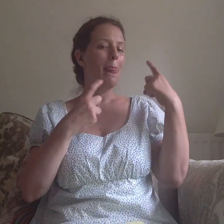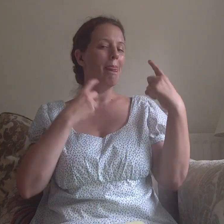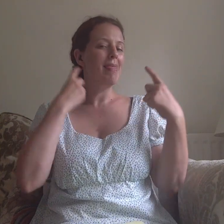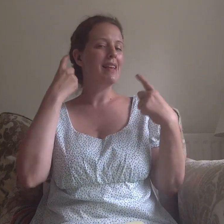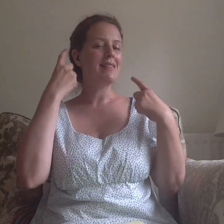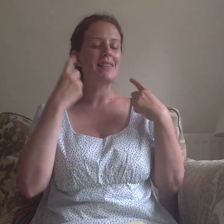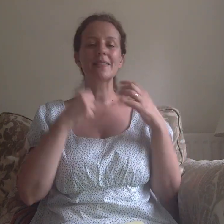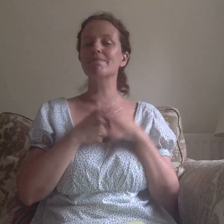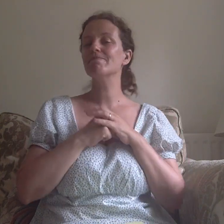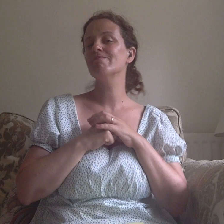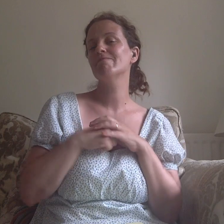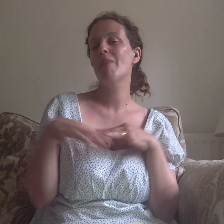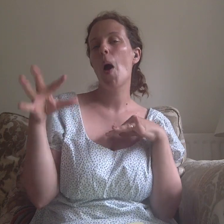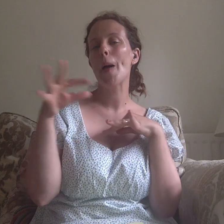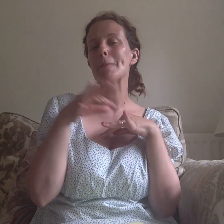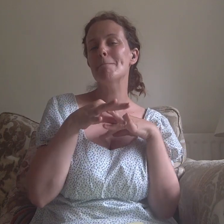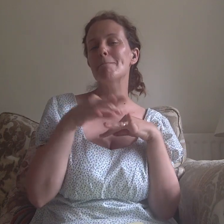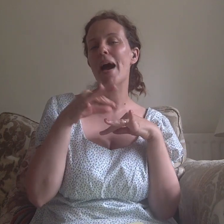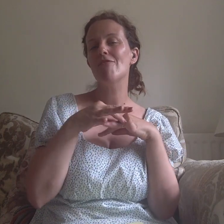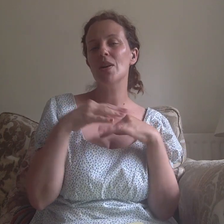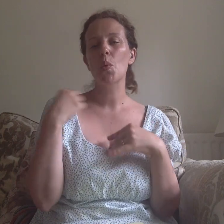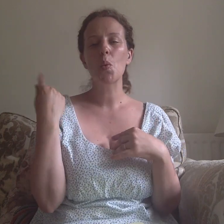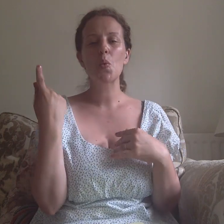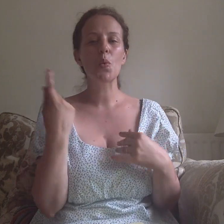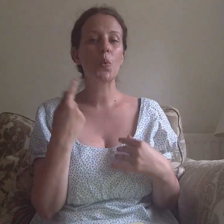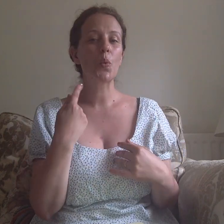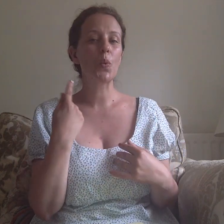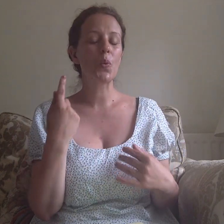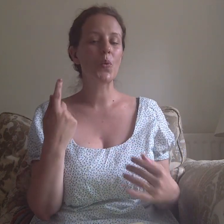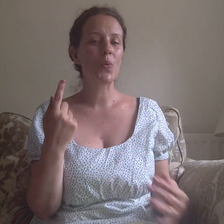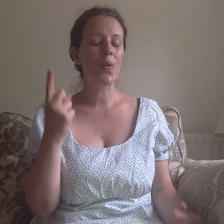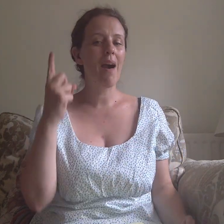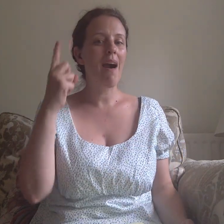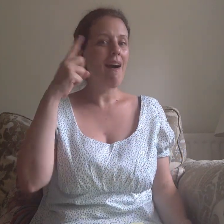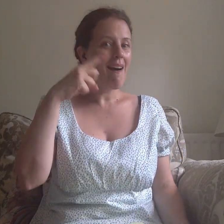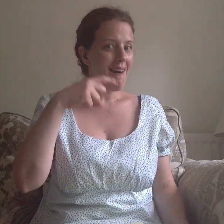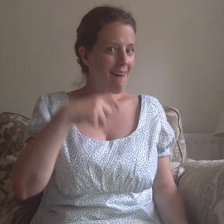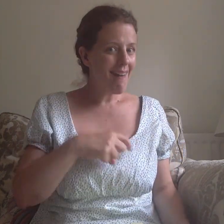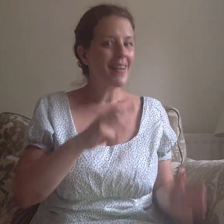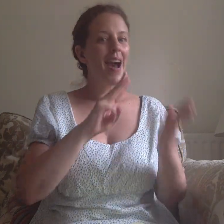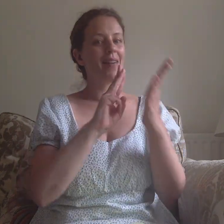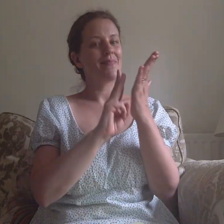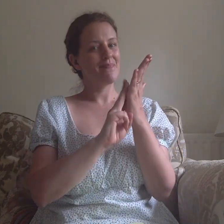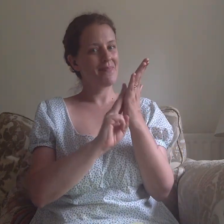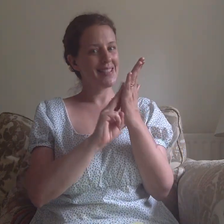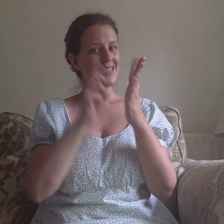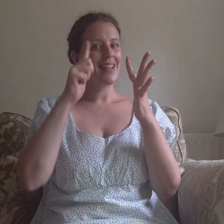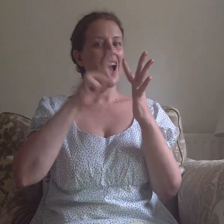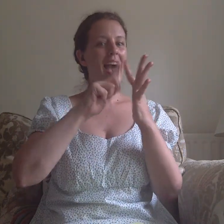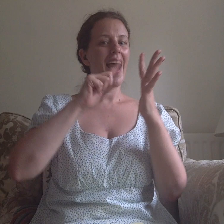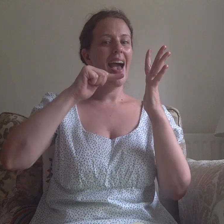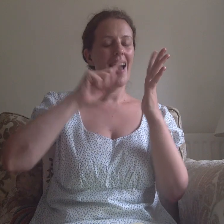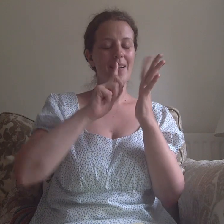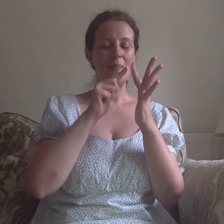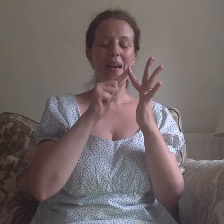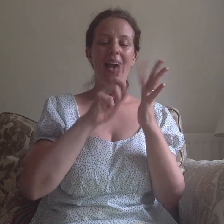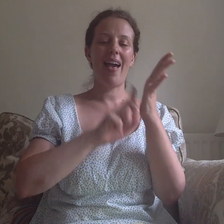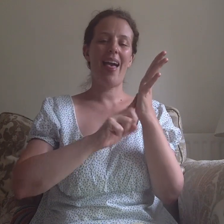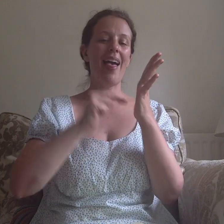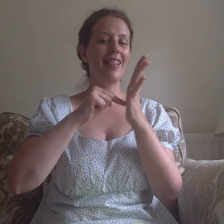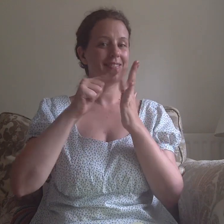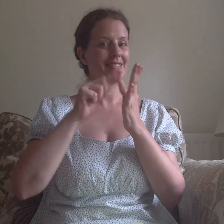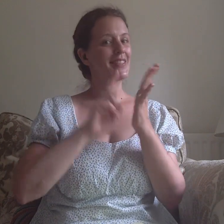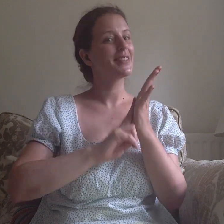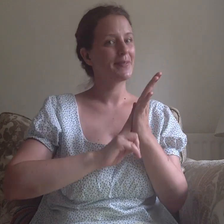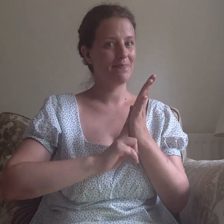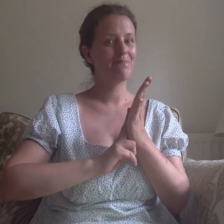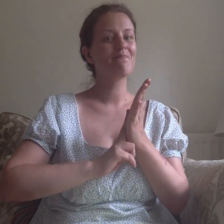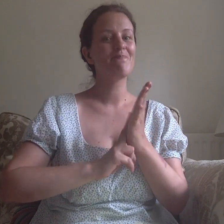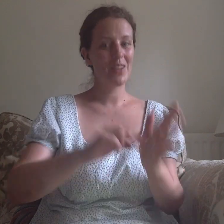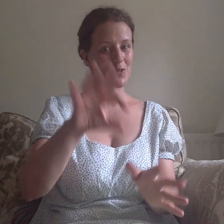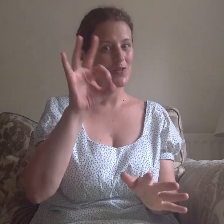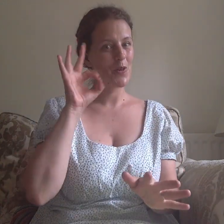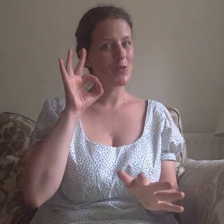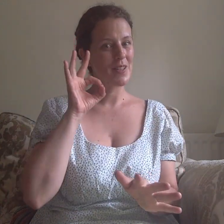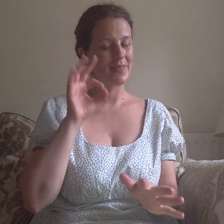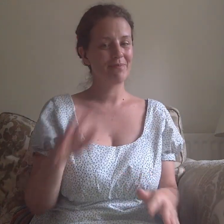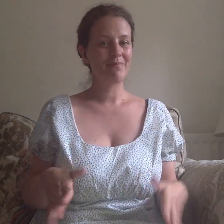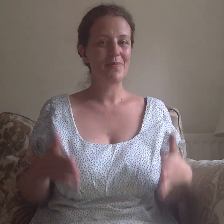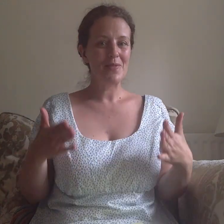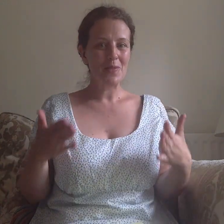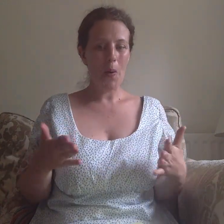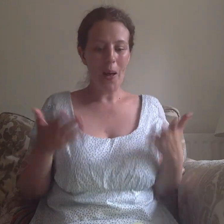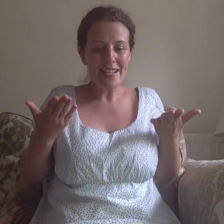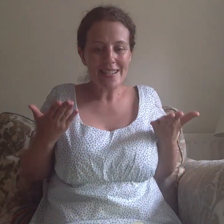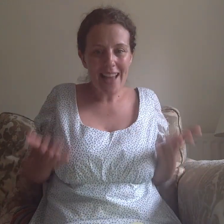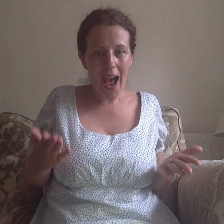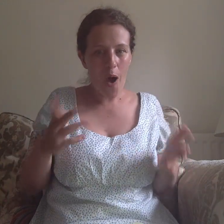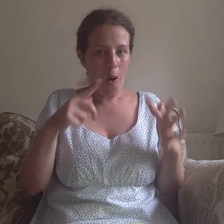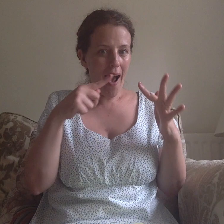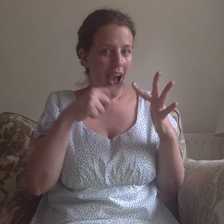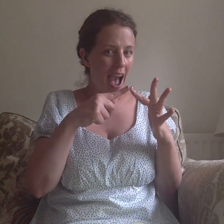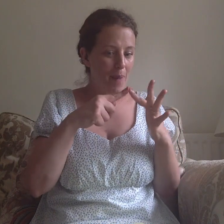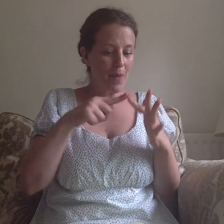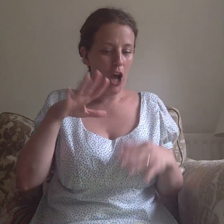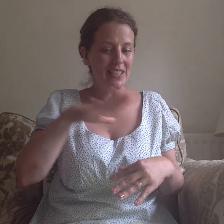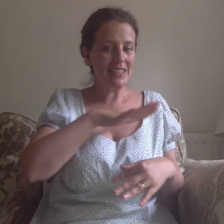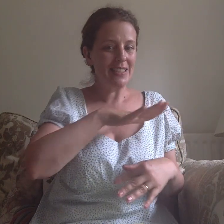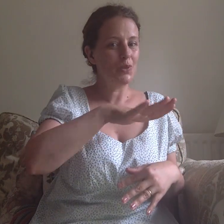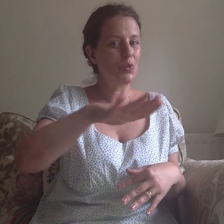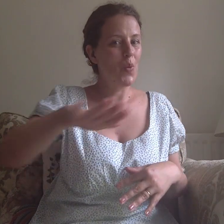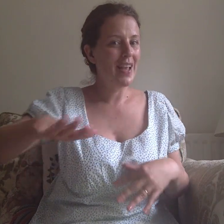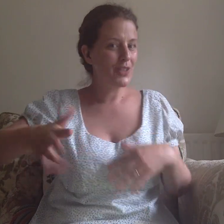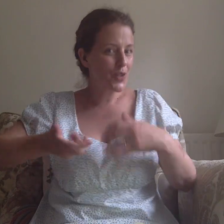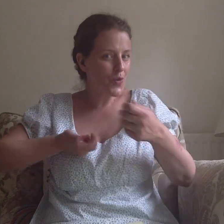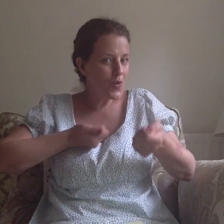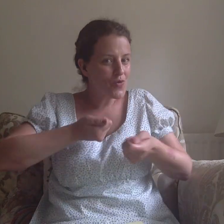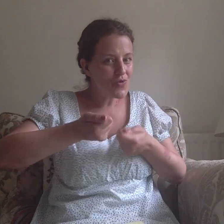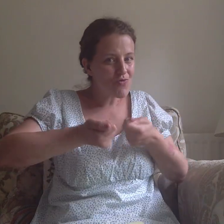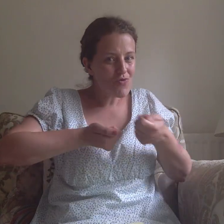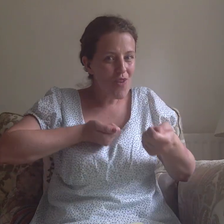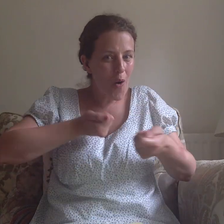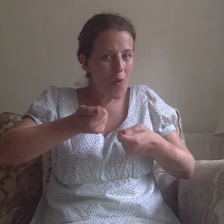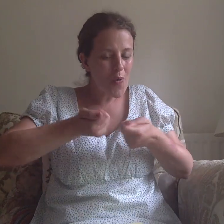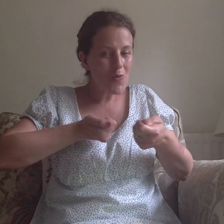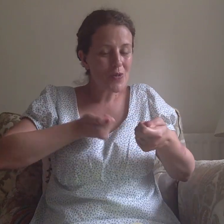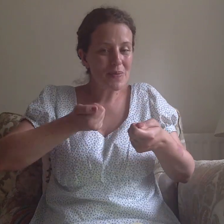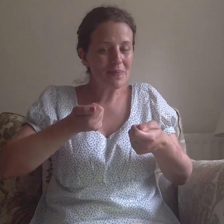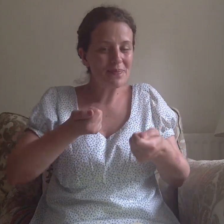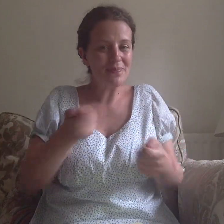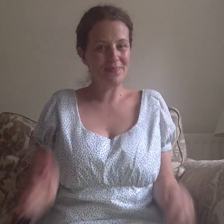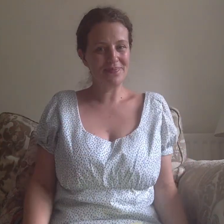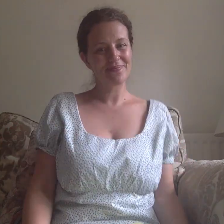She was thinking of someone else, Mr Elton, so now the situation Emma was controlling.